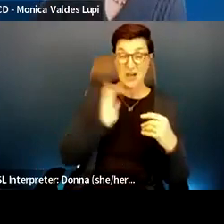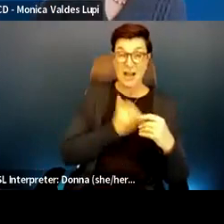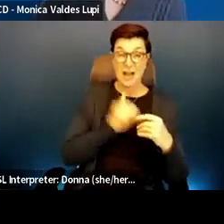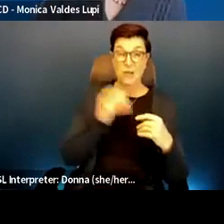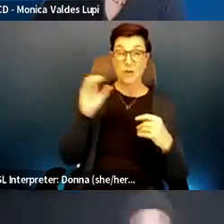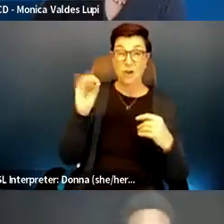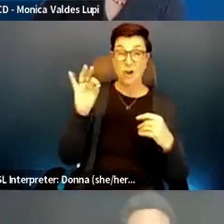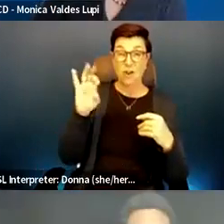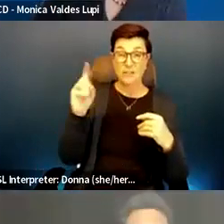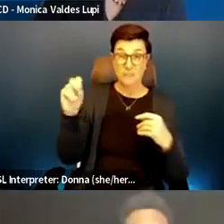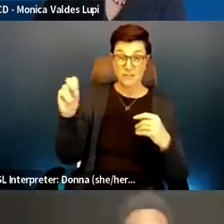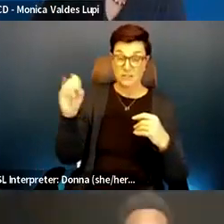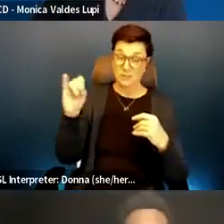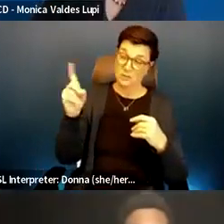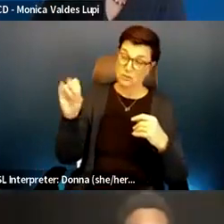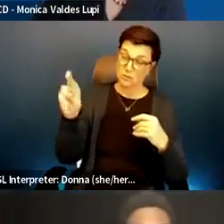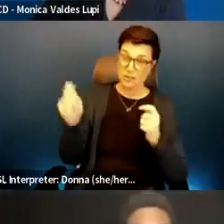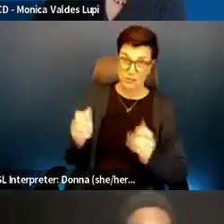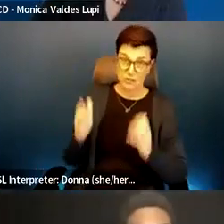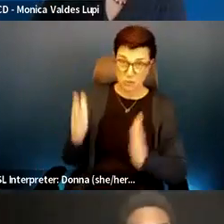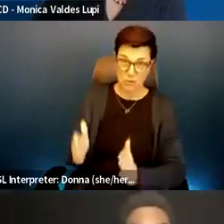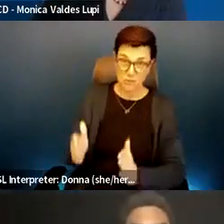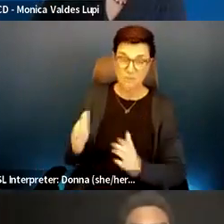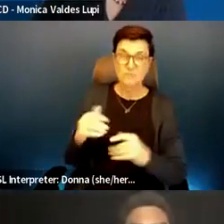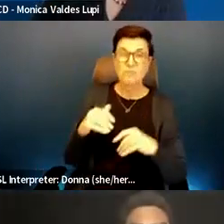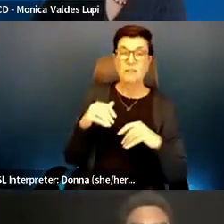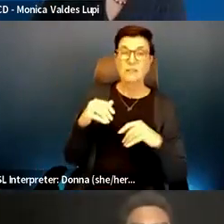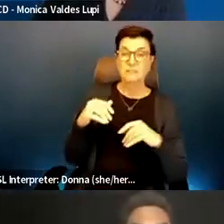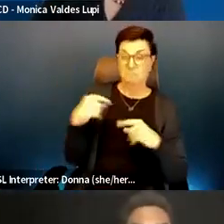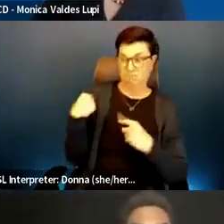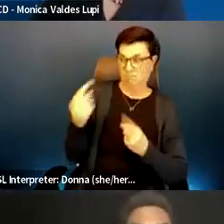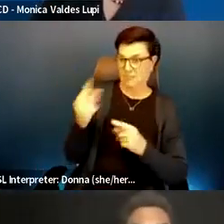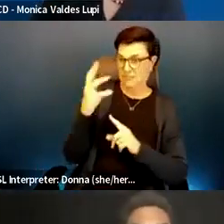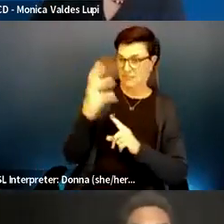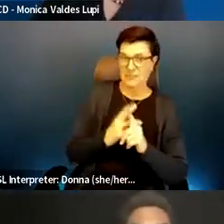even our immediate Office of the Director of six months ago, was a really tiny team.